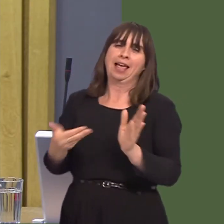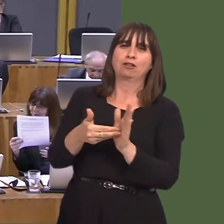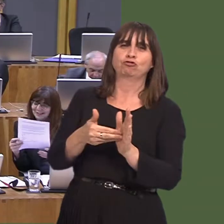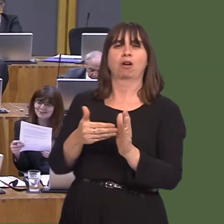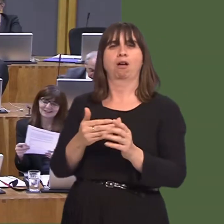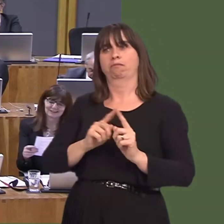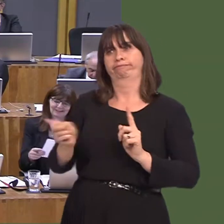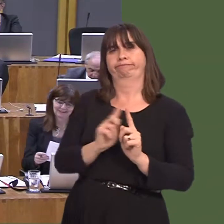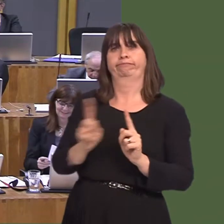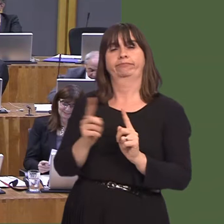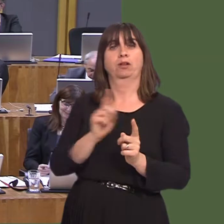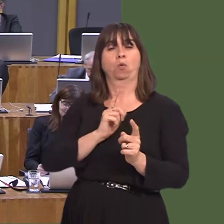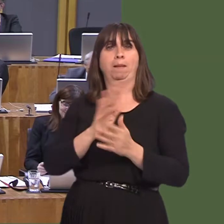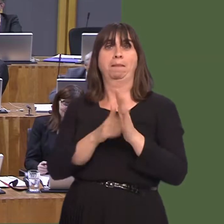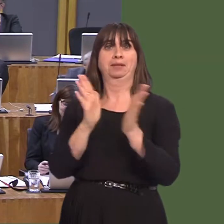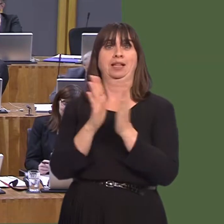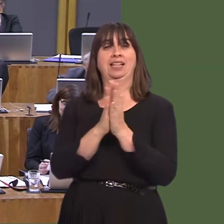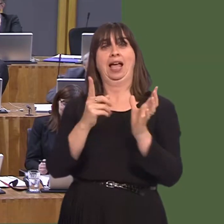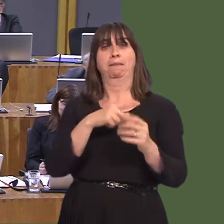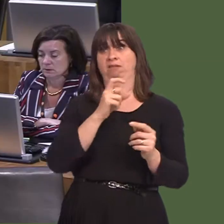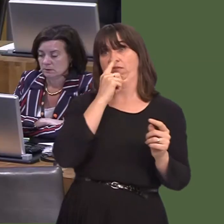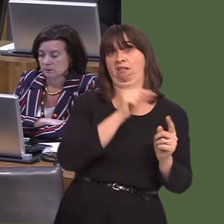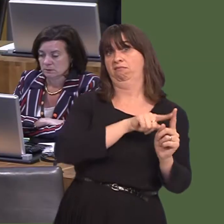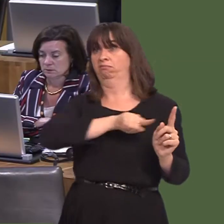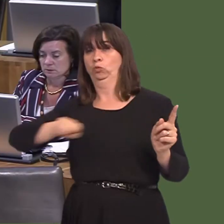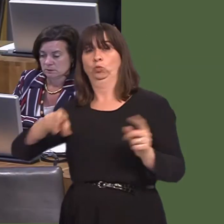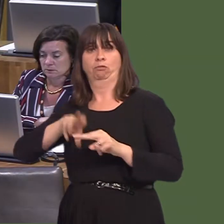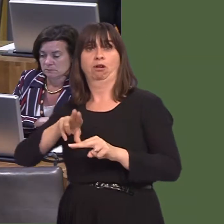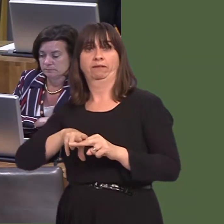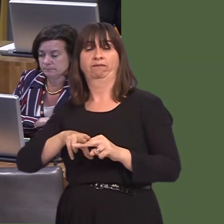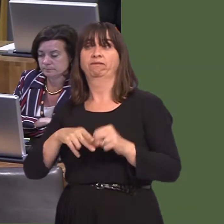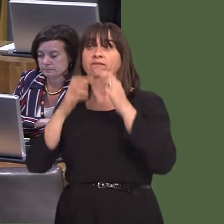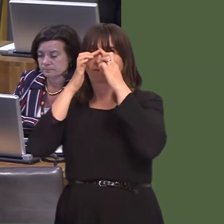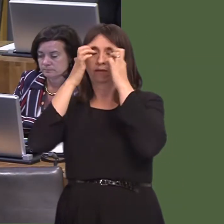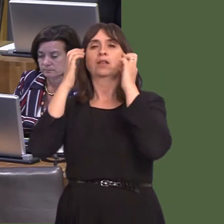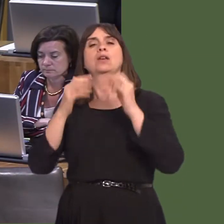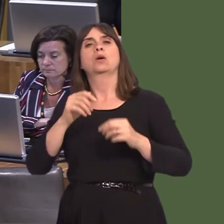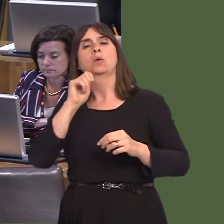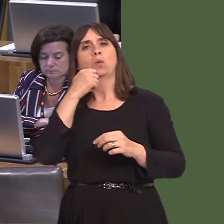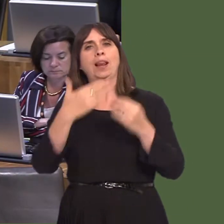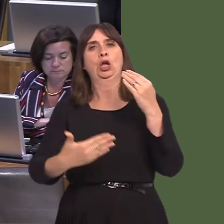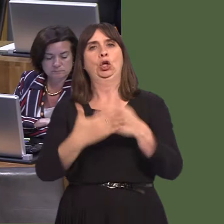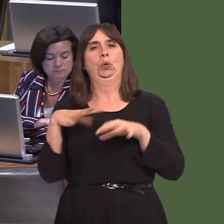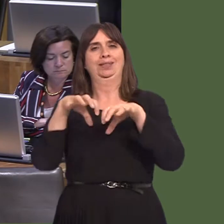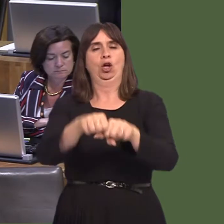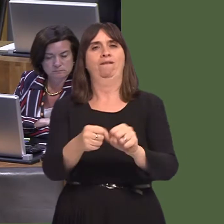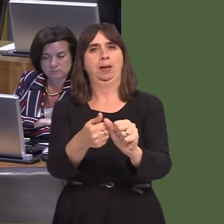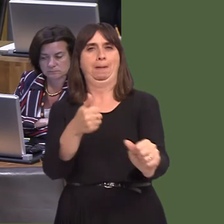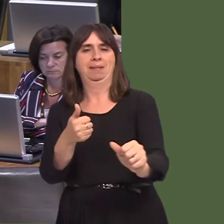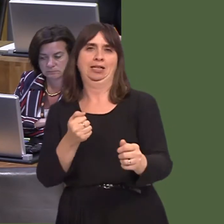There will be an announcement tomorrow, of course, on the rail franchise, but, as part of the work that's been put into that, we would want to see enhanced Sunday services.